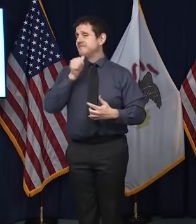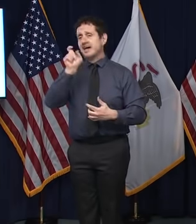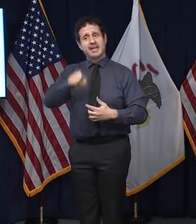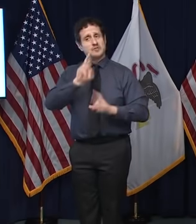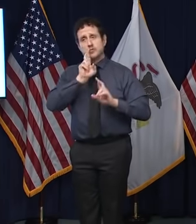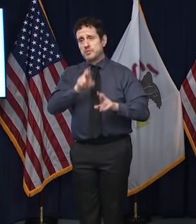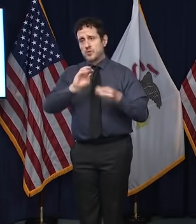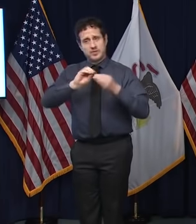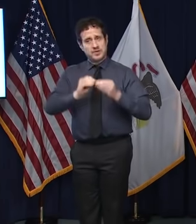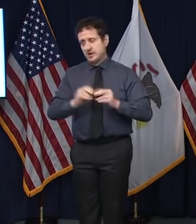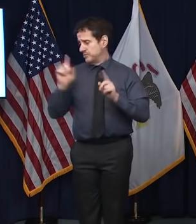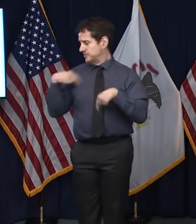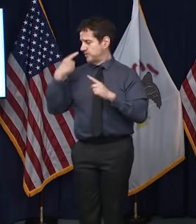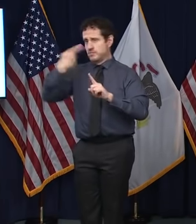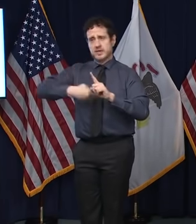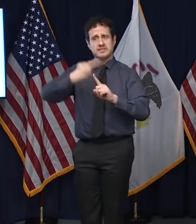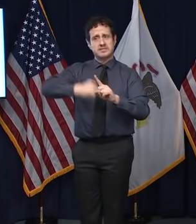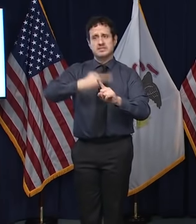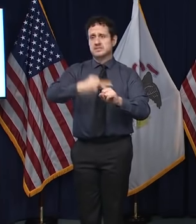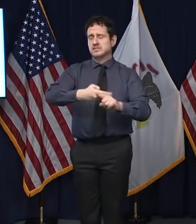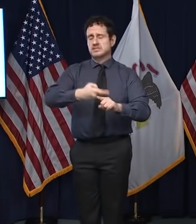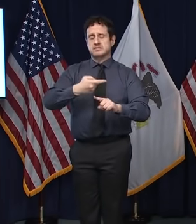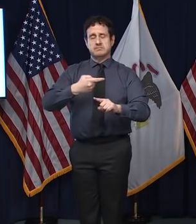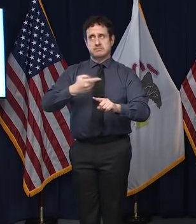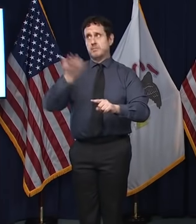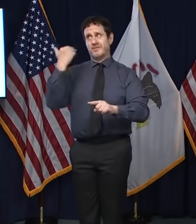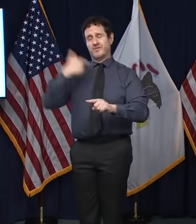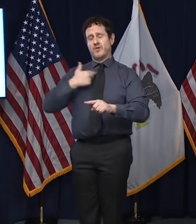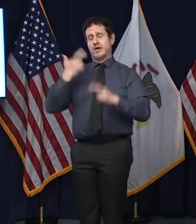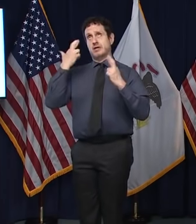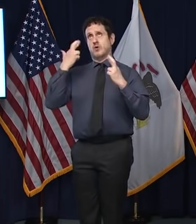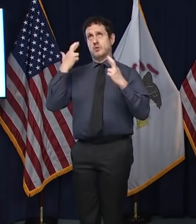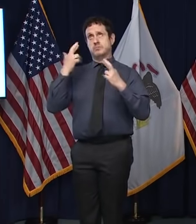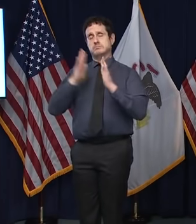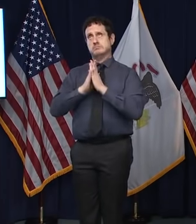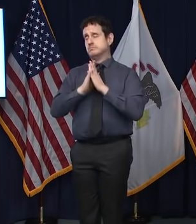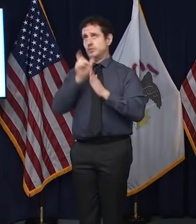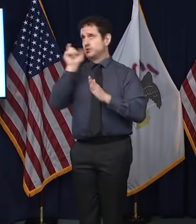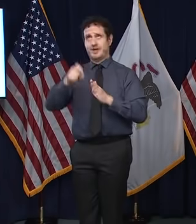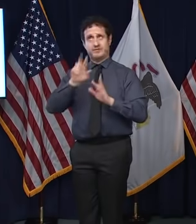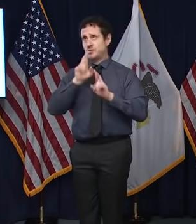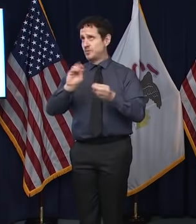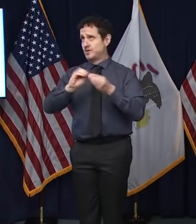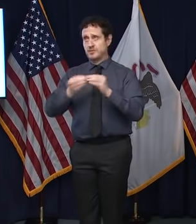months and months since I've been reporting these numbers